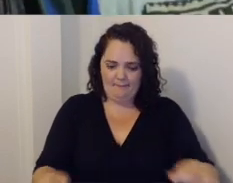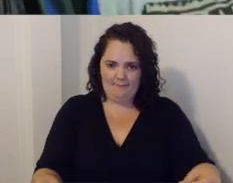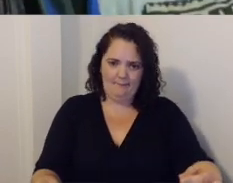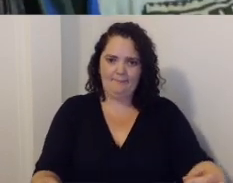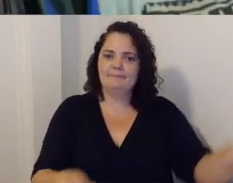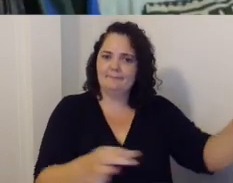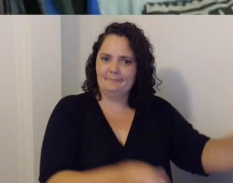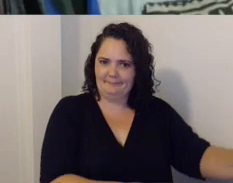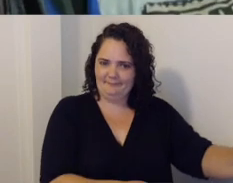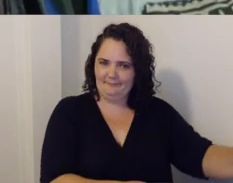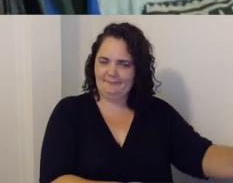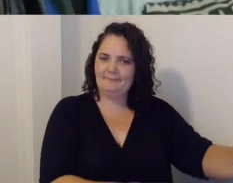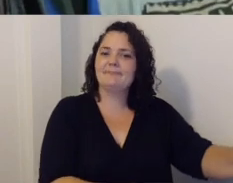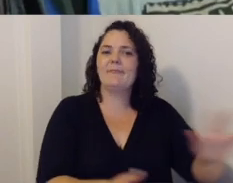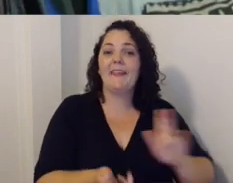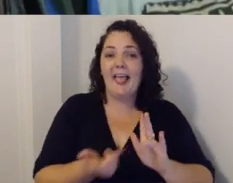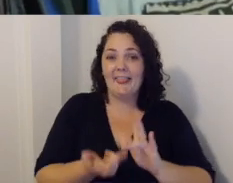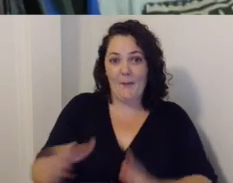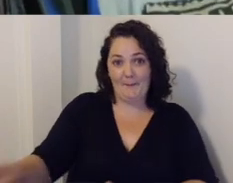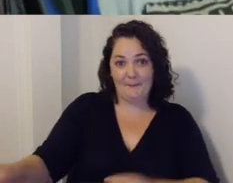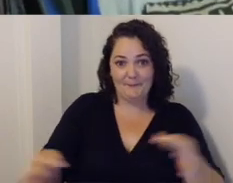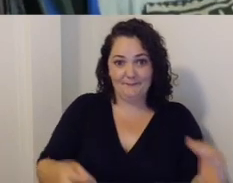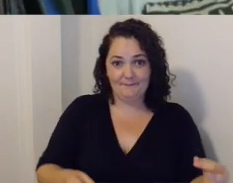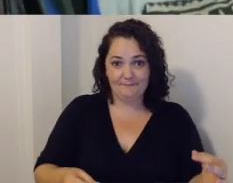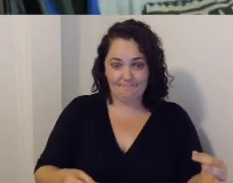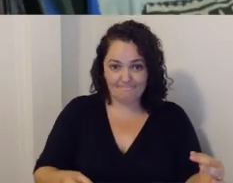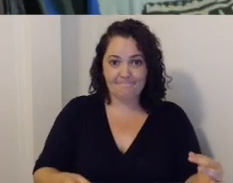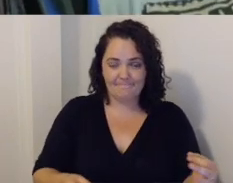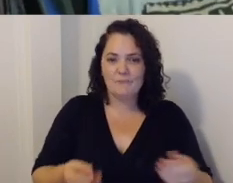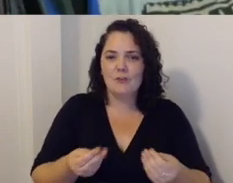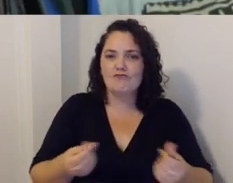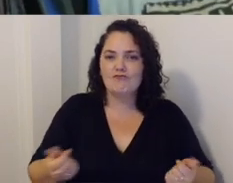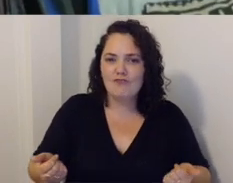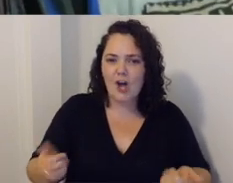get yourself a fresh sheet and put down some dry ground again, put it down and give it a little bit